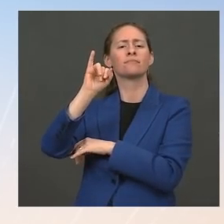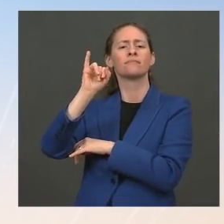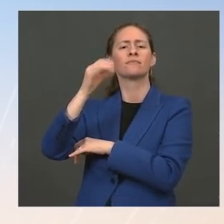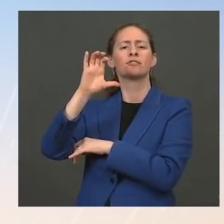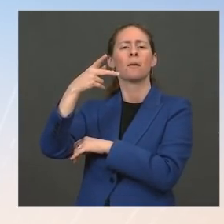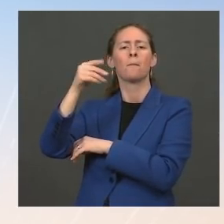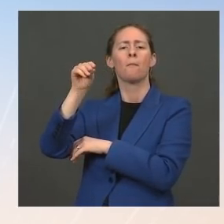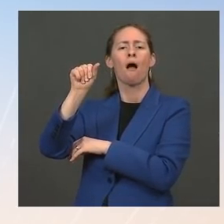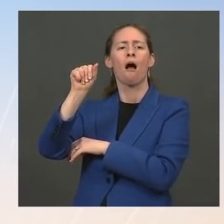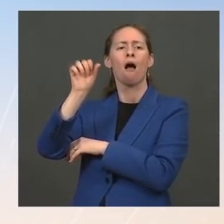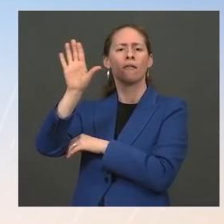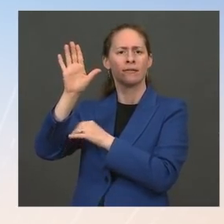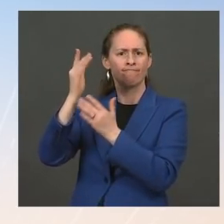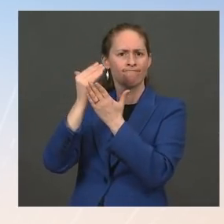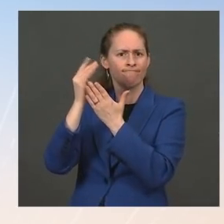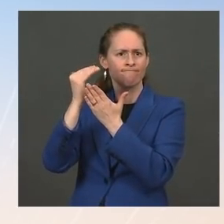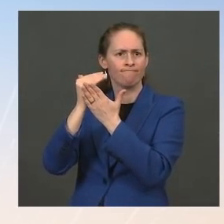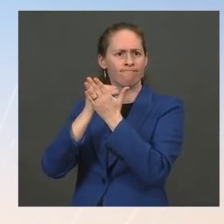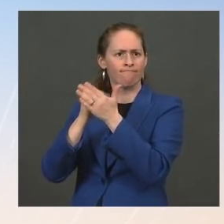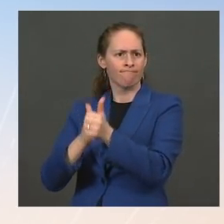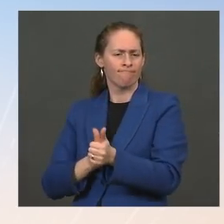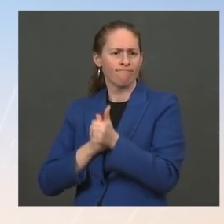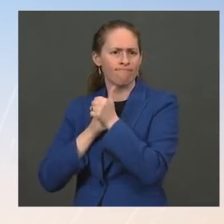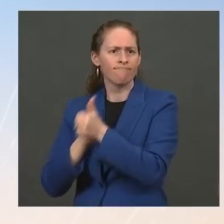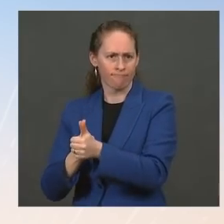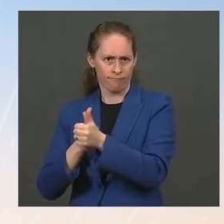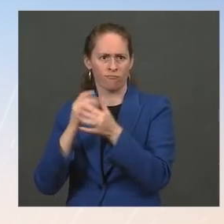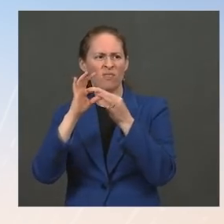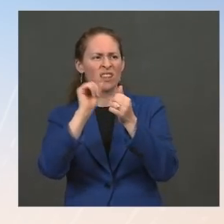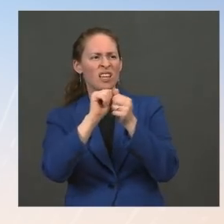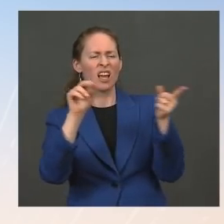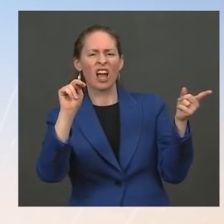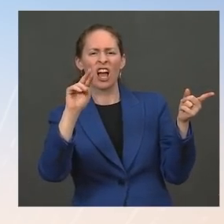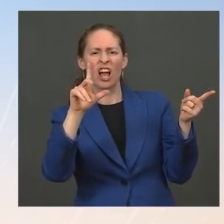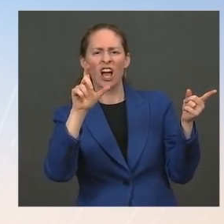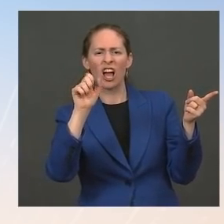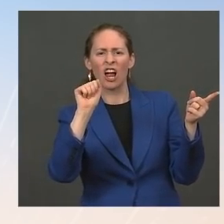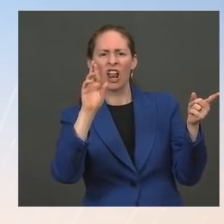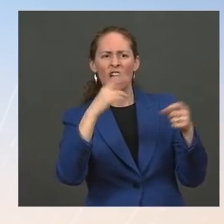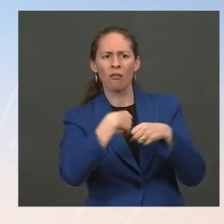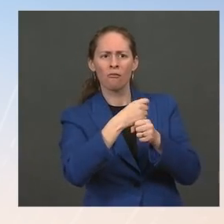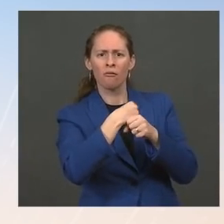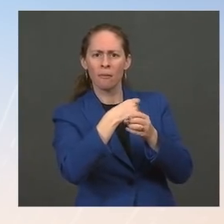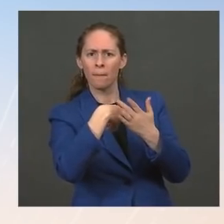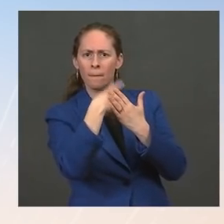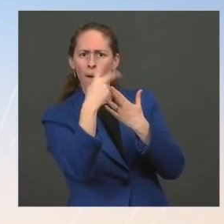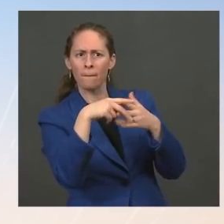and provide a platform to address Iran's destabilizing conduct. That is what we are discussing.